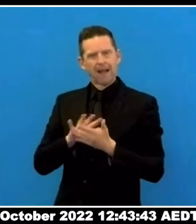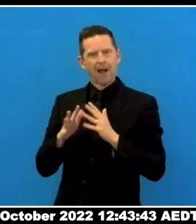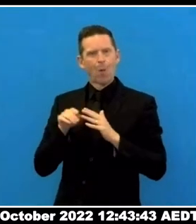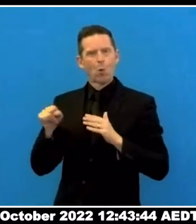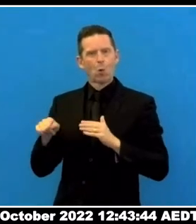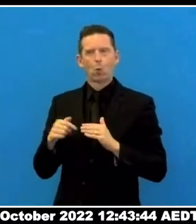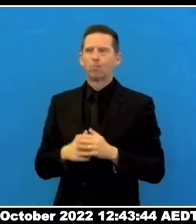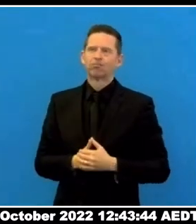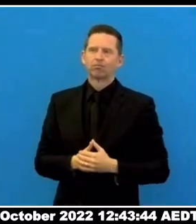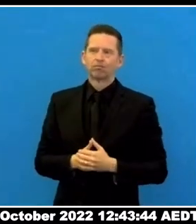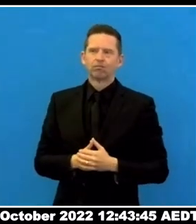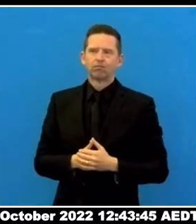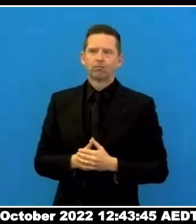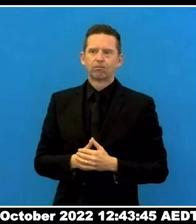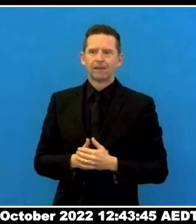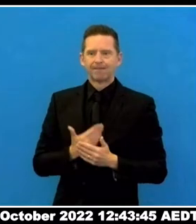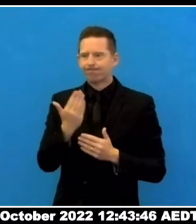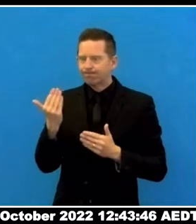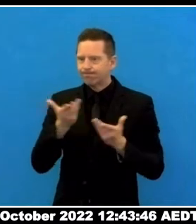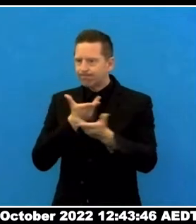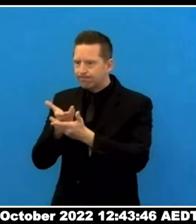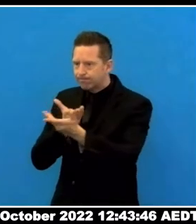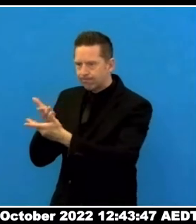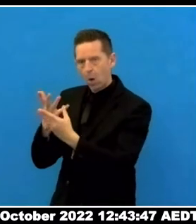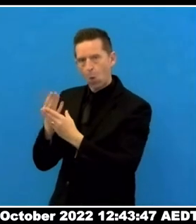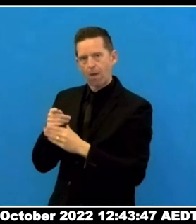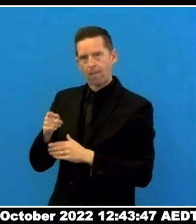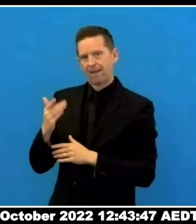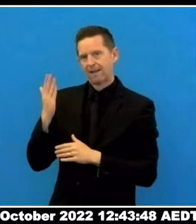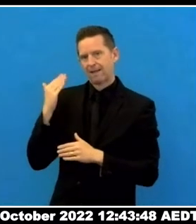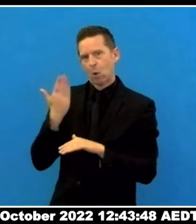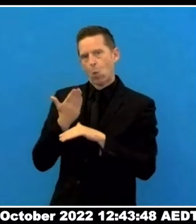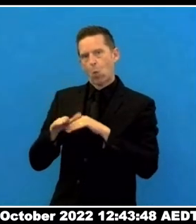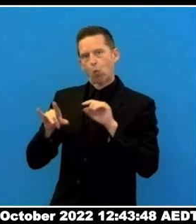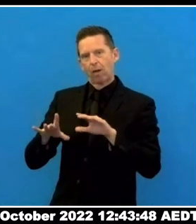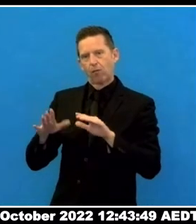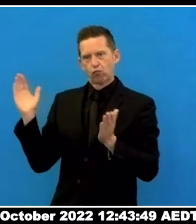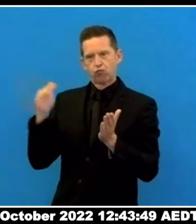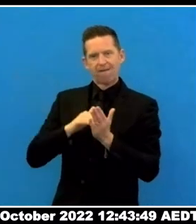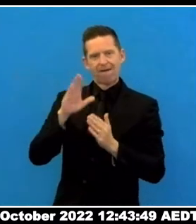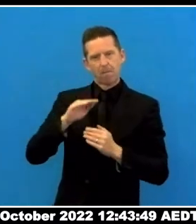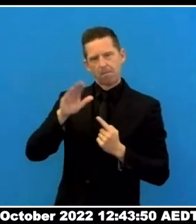with newly arrived refugees from Iraq and Syria,